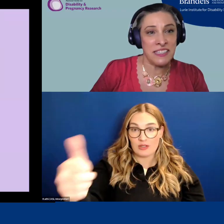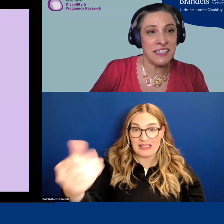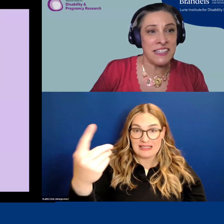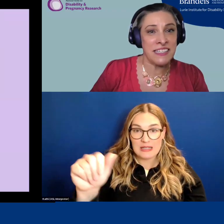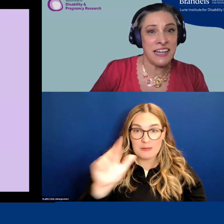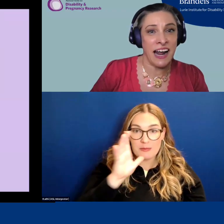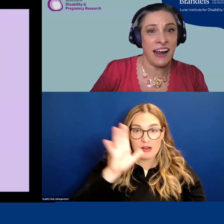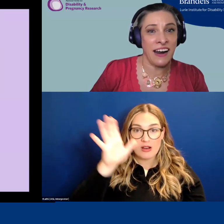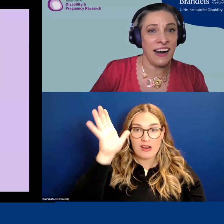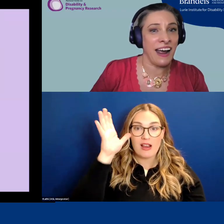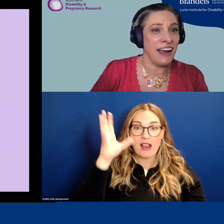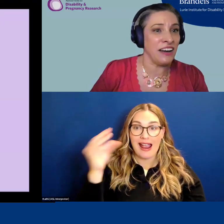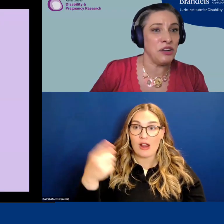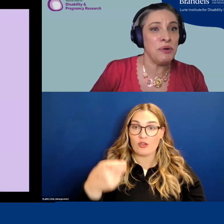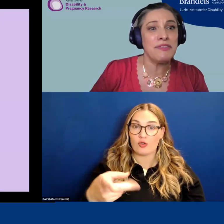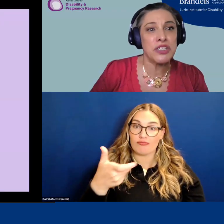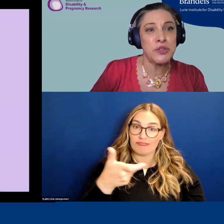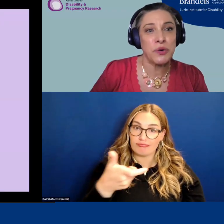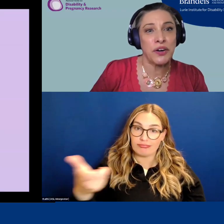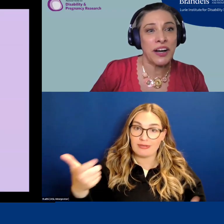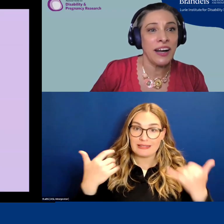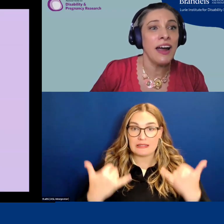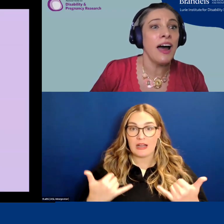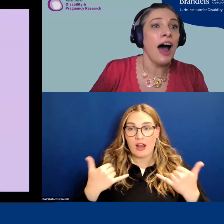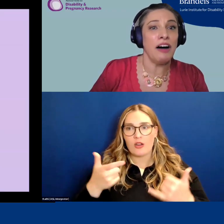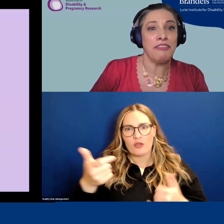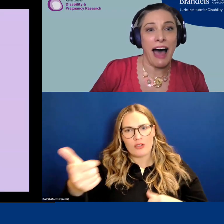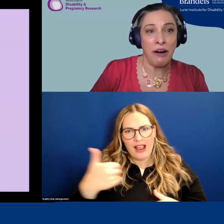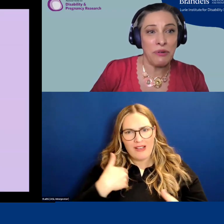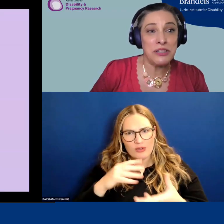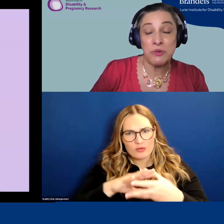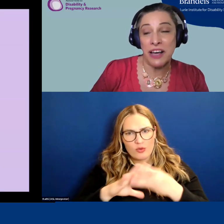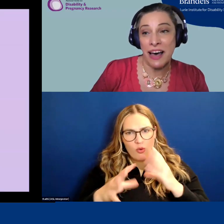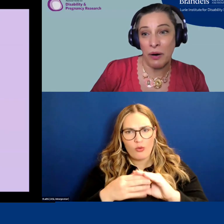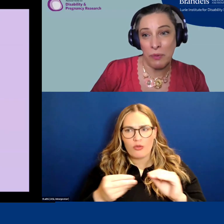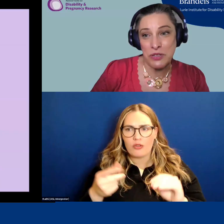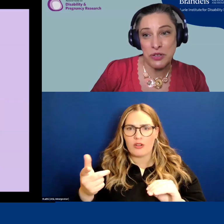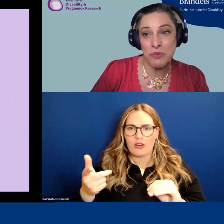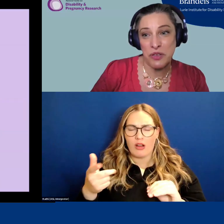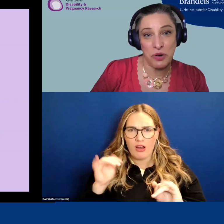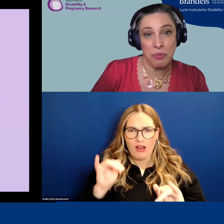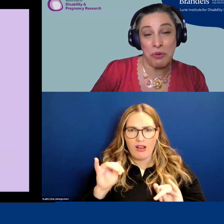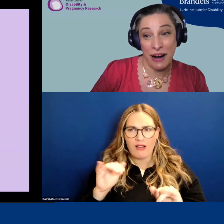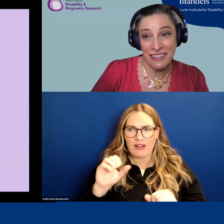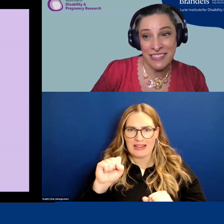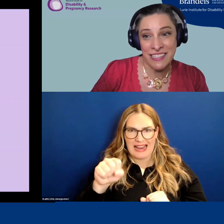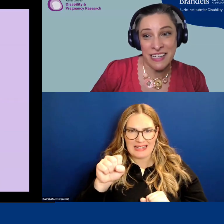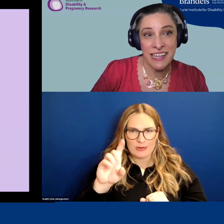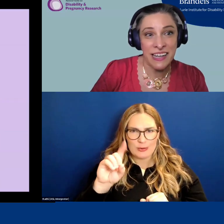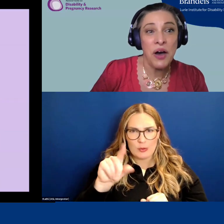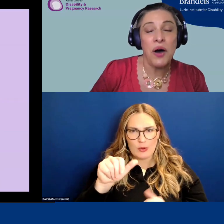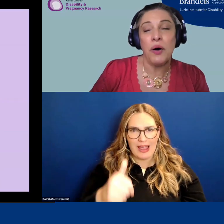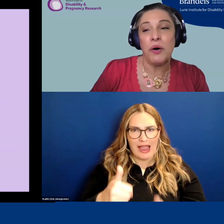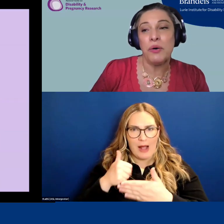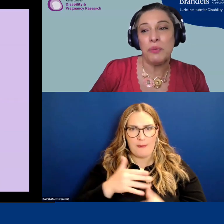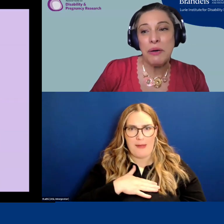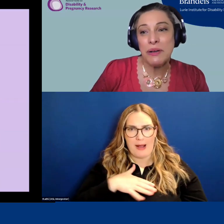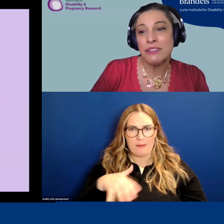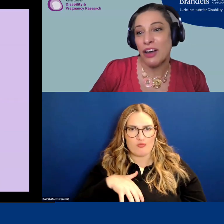listened to this today and you have a story of how a doula helped you with your pregnancy, we would